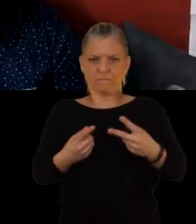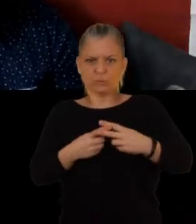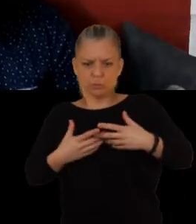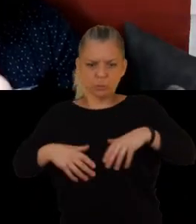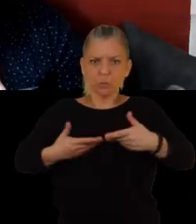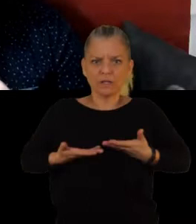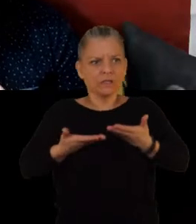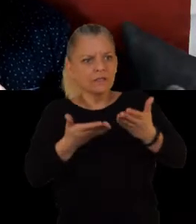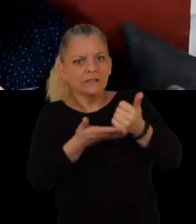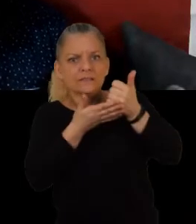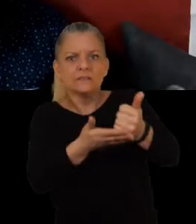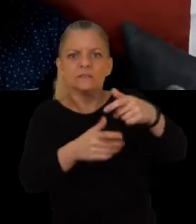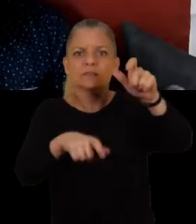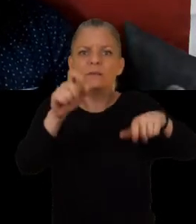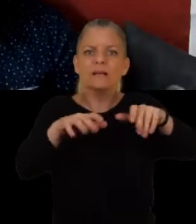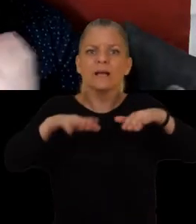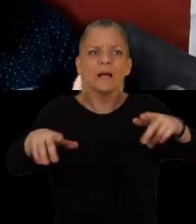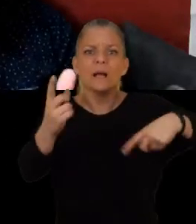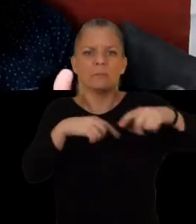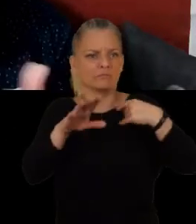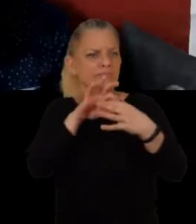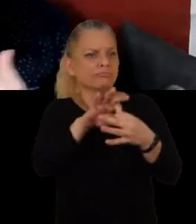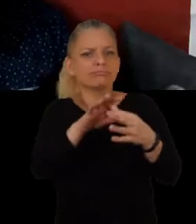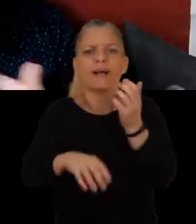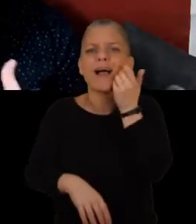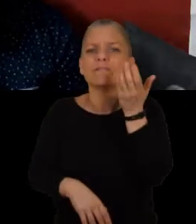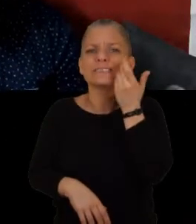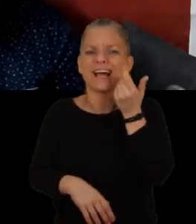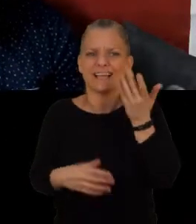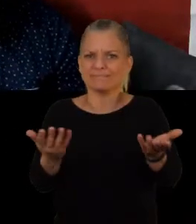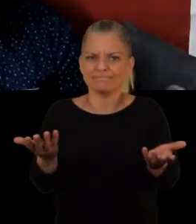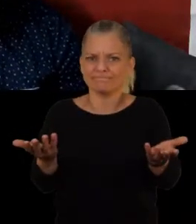i didn't have any of the tools to actually help the people that i was i'm connecting with kind